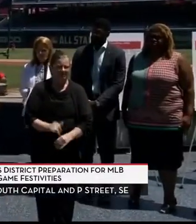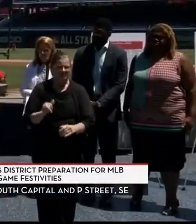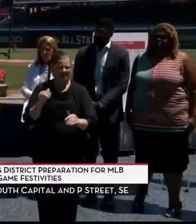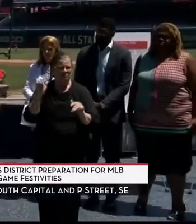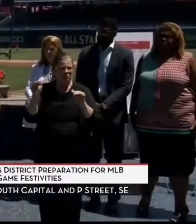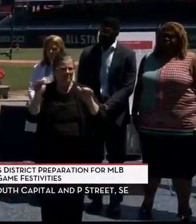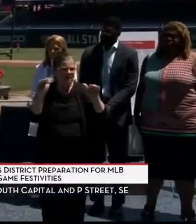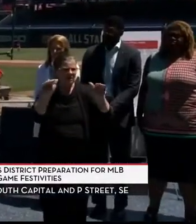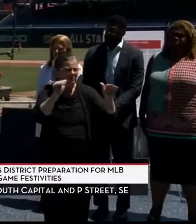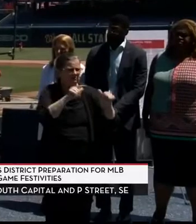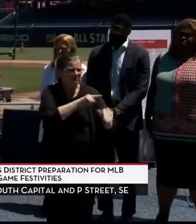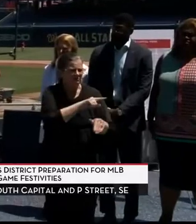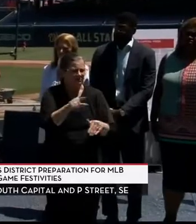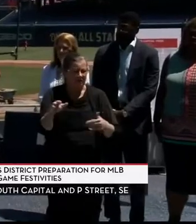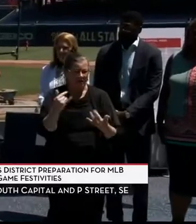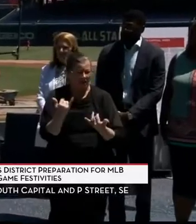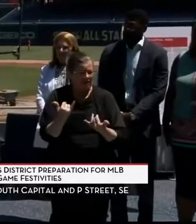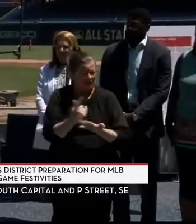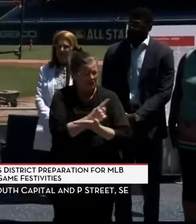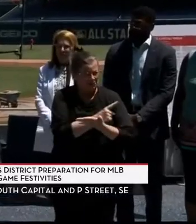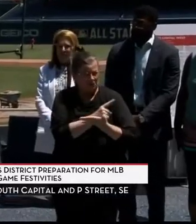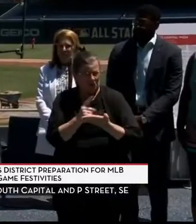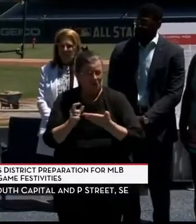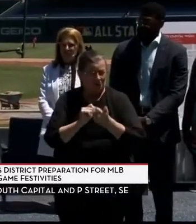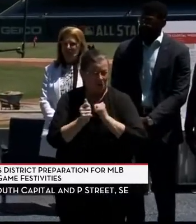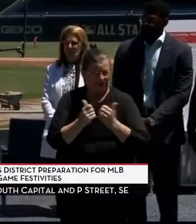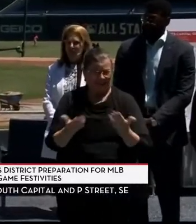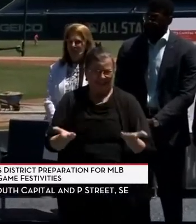WASHINGTON, D.C., AND INDEED A GREAT MONTH.